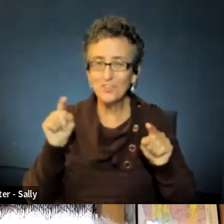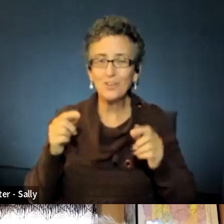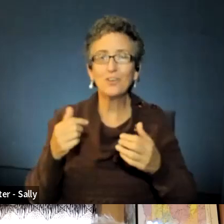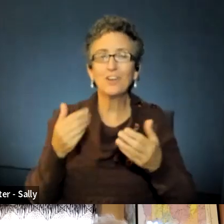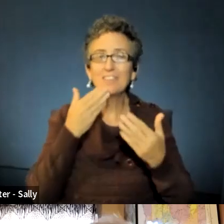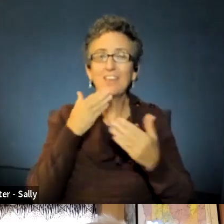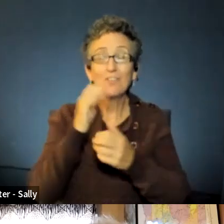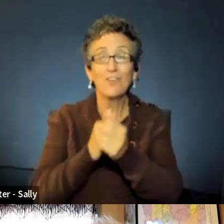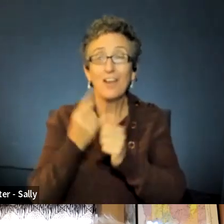I guess I just wanted to say if anybody wants to contact us, has any or would like any more information, it is a work in process, we are not, like I said we want to keep learning and/or any ideas anybody might have, please feel free to contact us. We are so excited we got to present today.